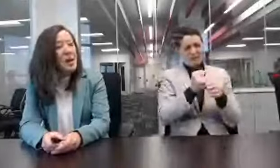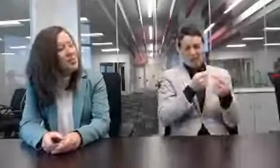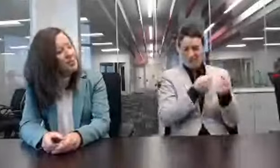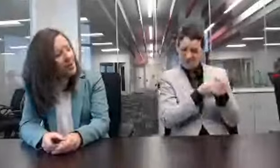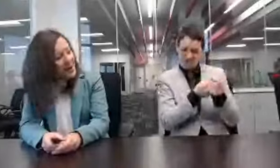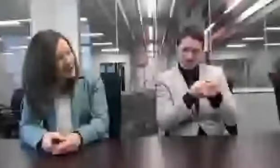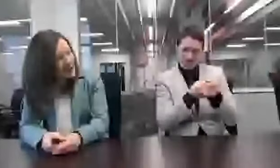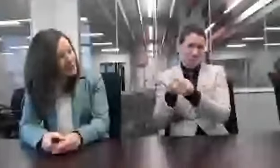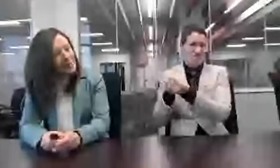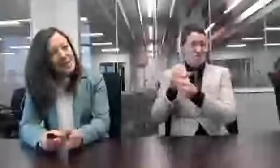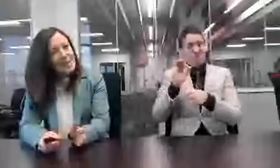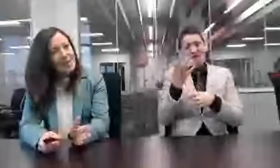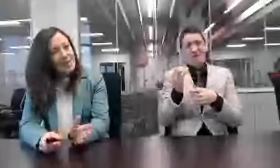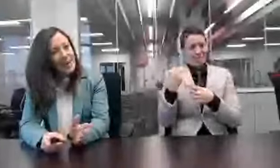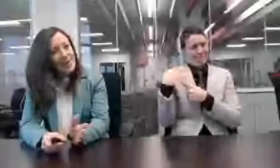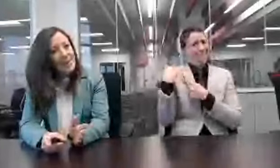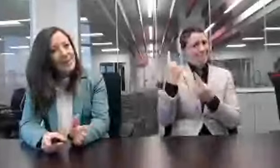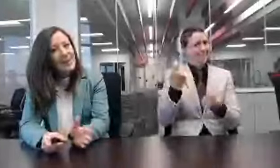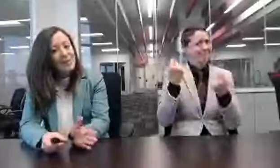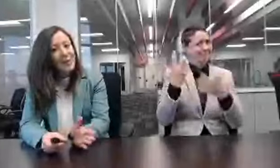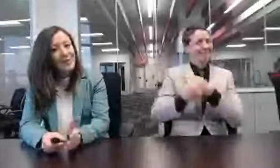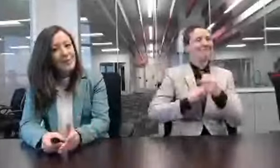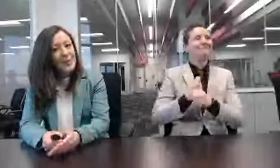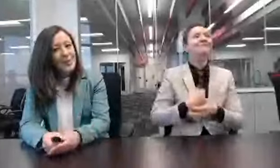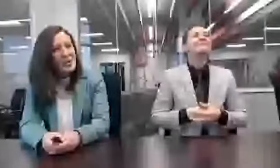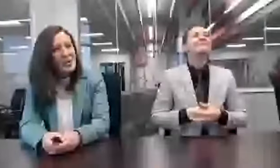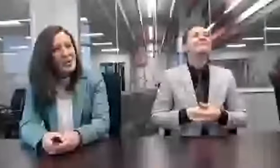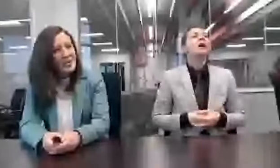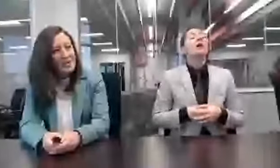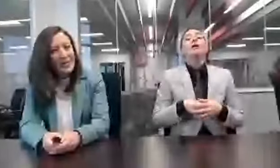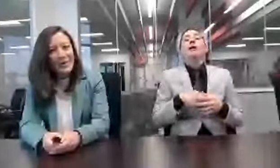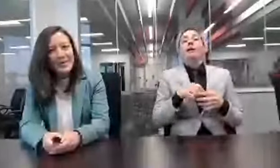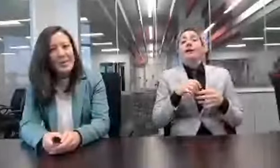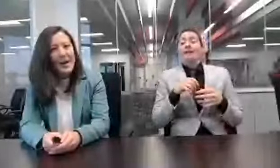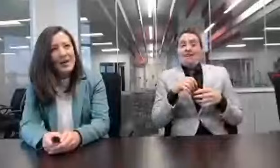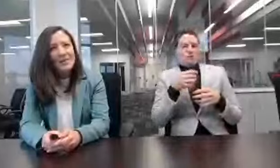Before I hand it over, let me provide you a little bit of information about Disability Rights Ohio.